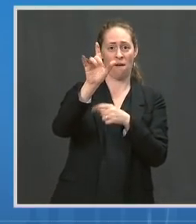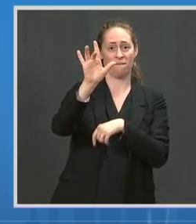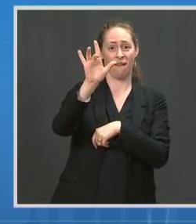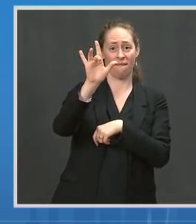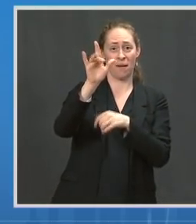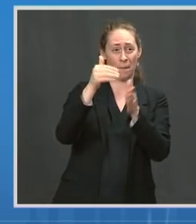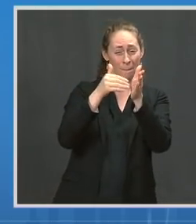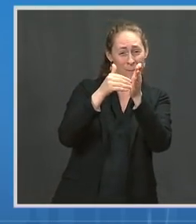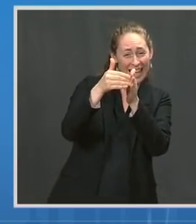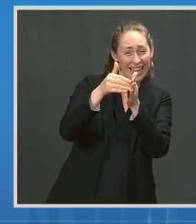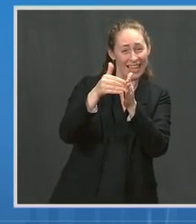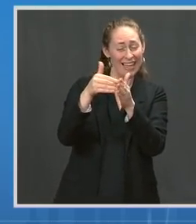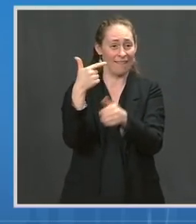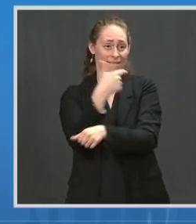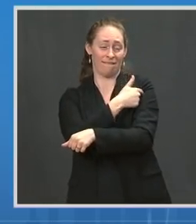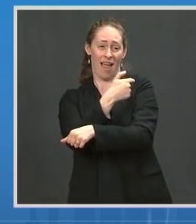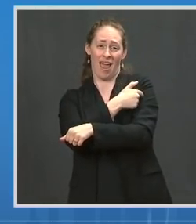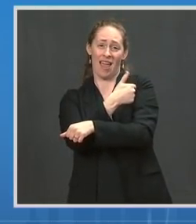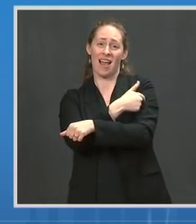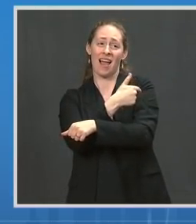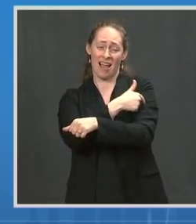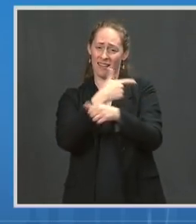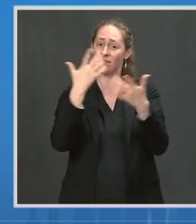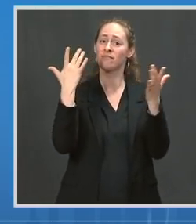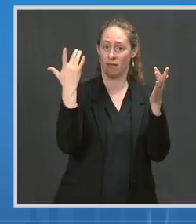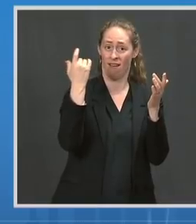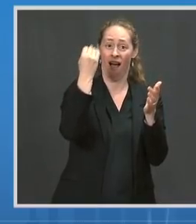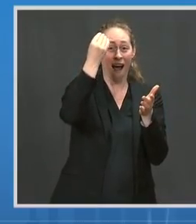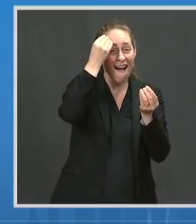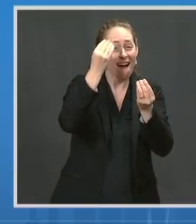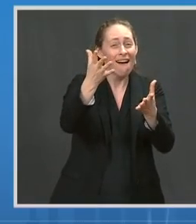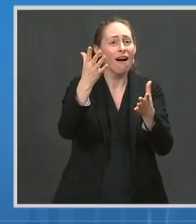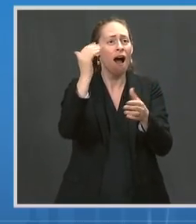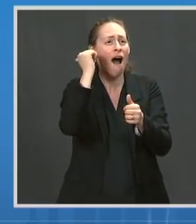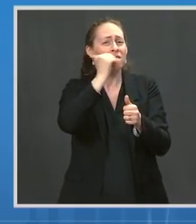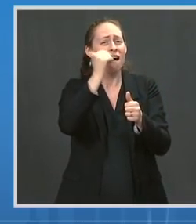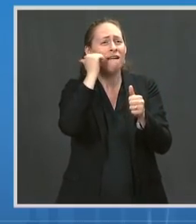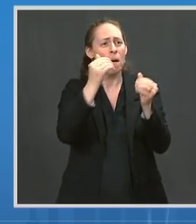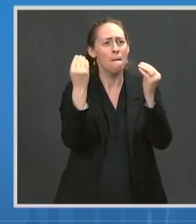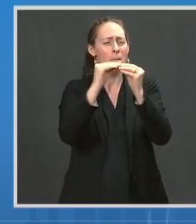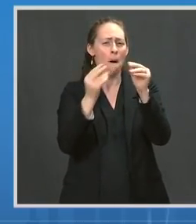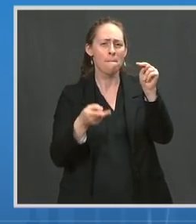But even as we accelerate our efforts to get shots in arms, more dangerous variants are growing,